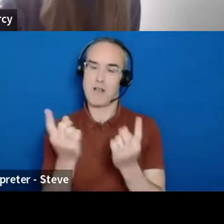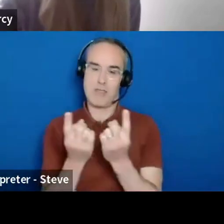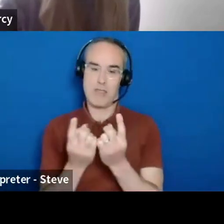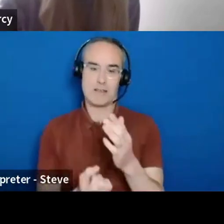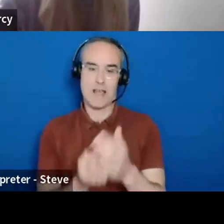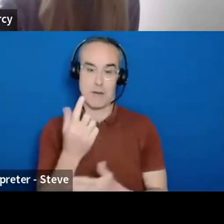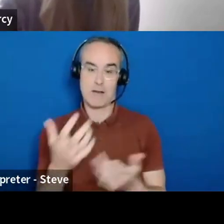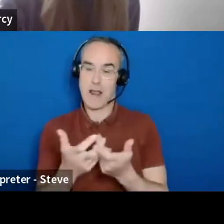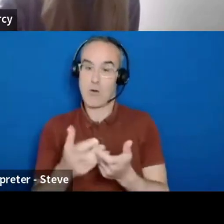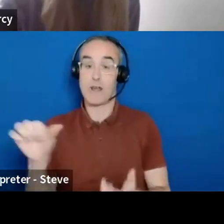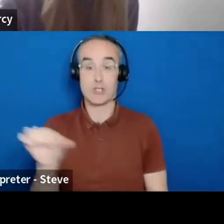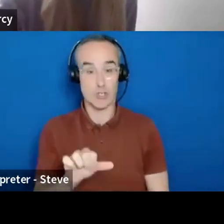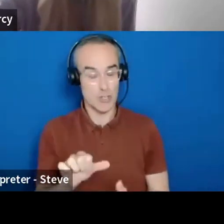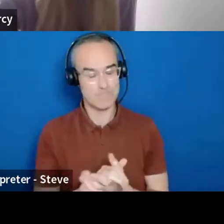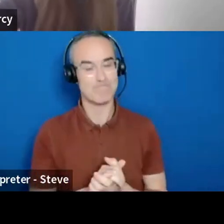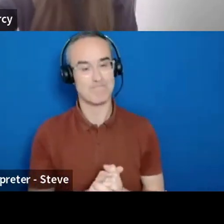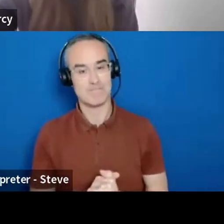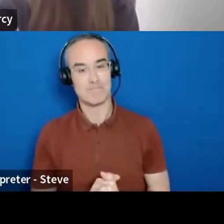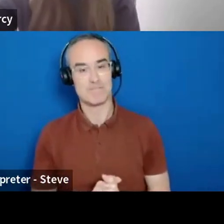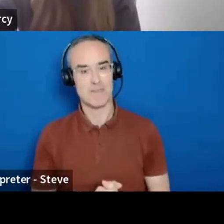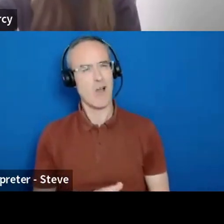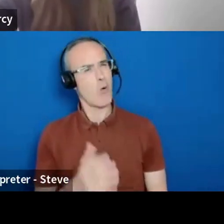That is a very... I've not heard that expression before.